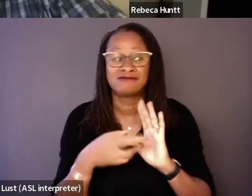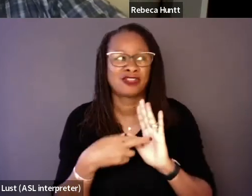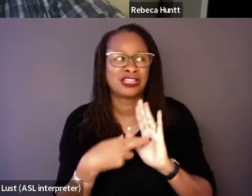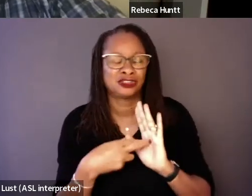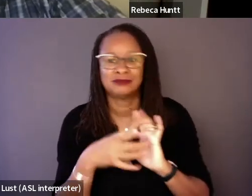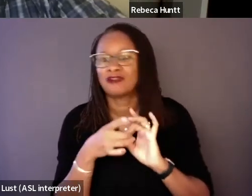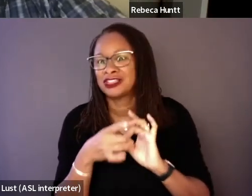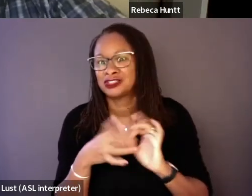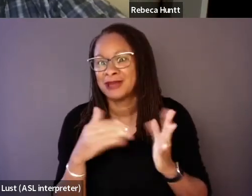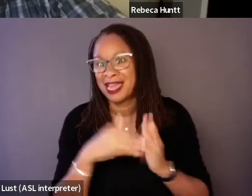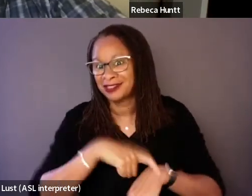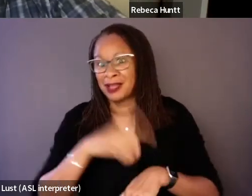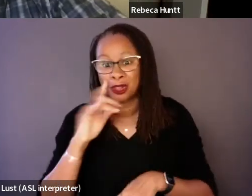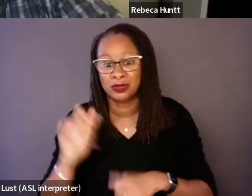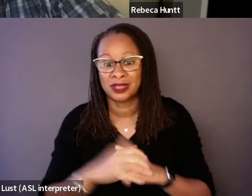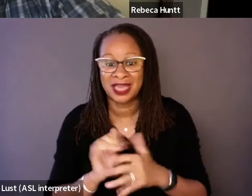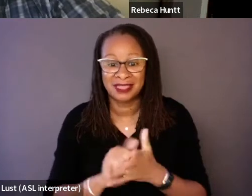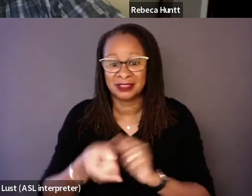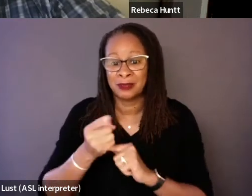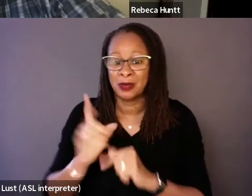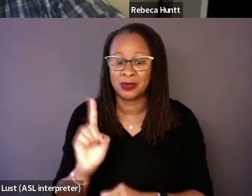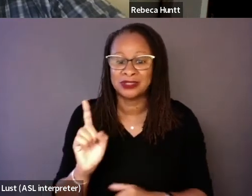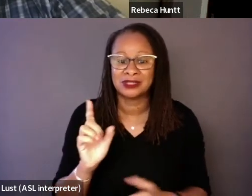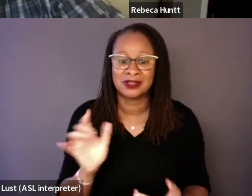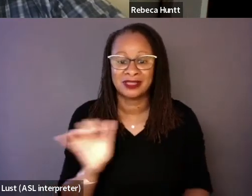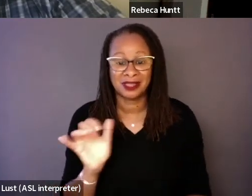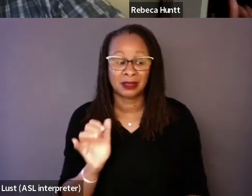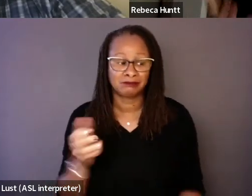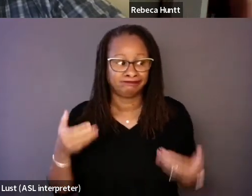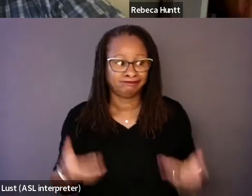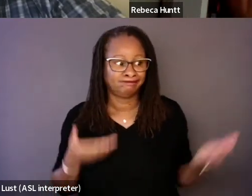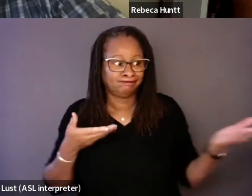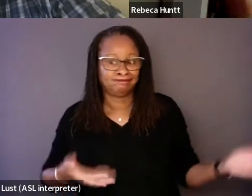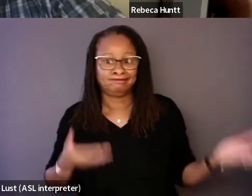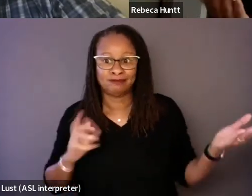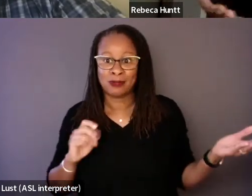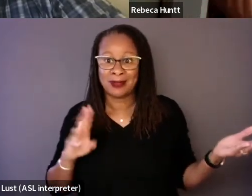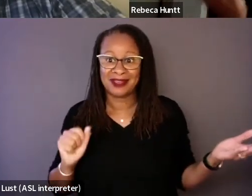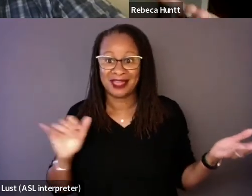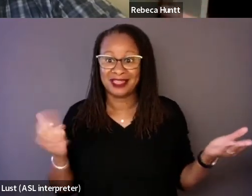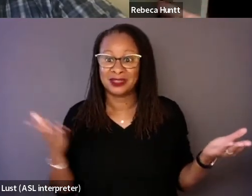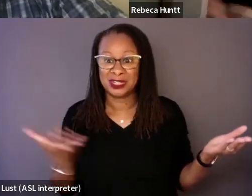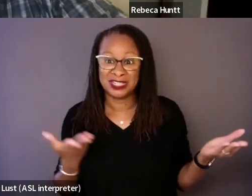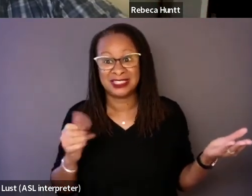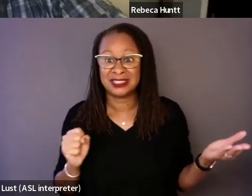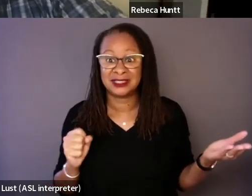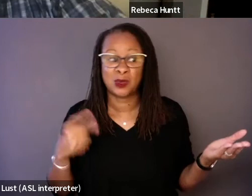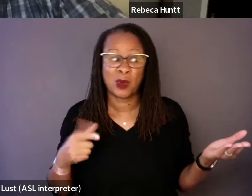I guess that's the moment where it was like okay, well, this is what Rebecca, this is what it is. This is what we have.